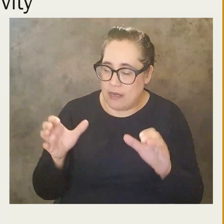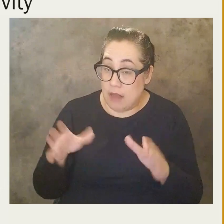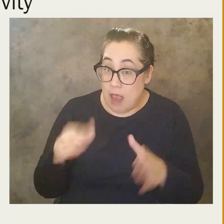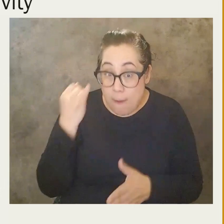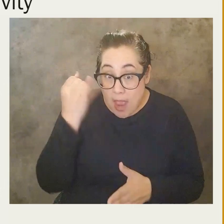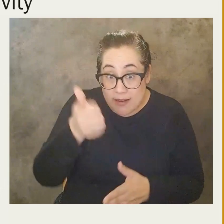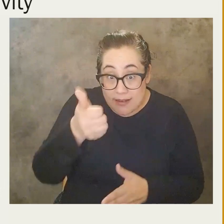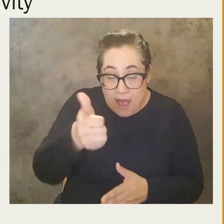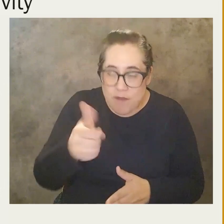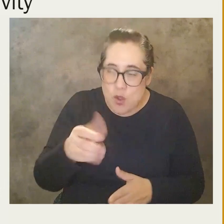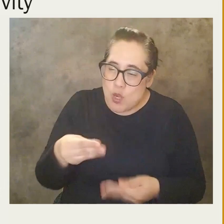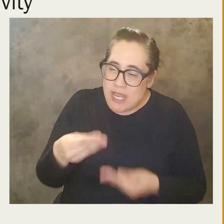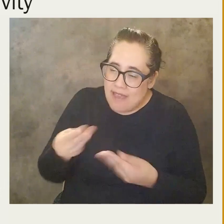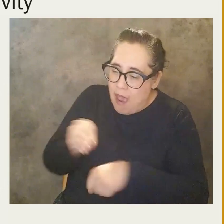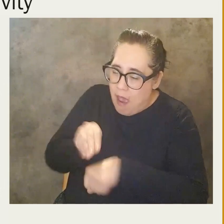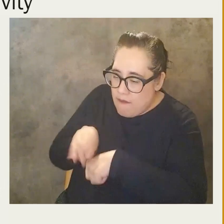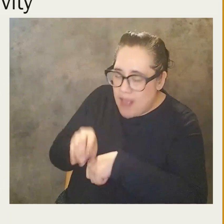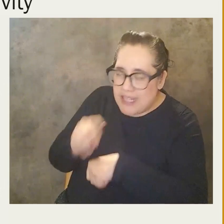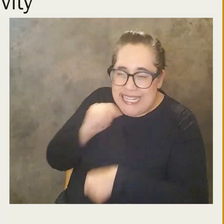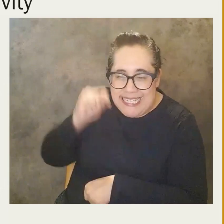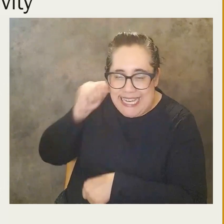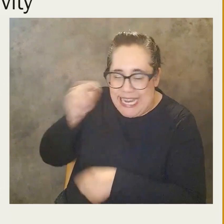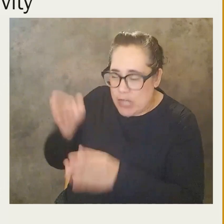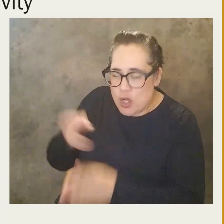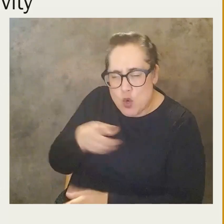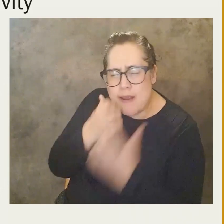Imagine you are giving advice to a teenager you care about.